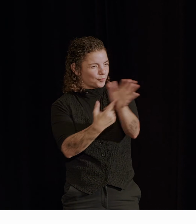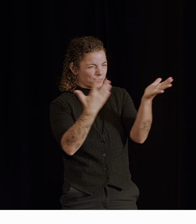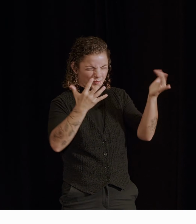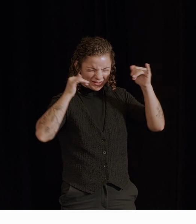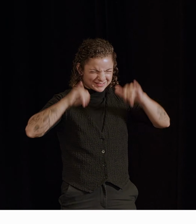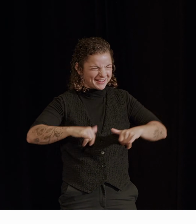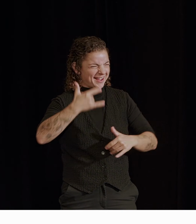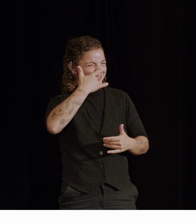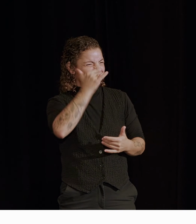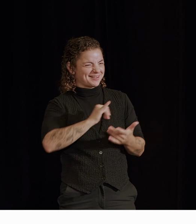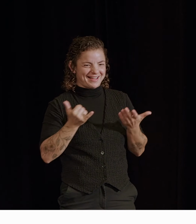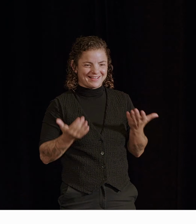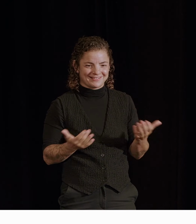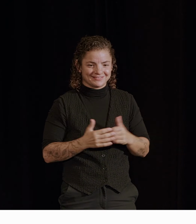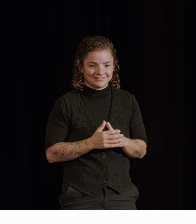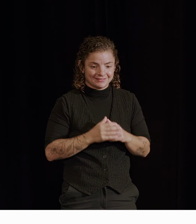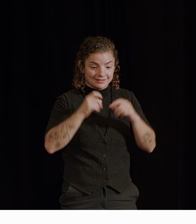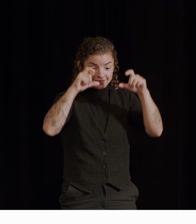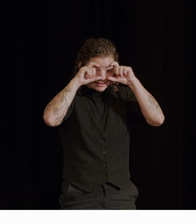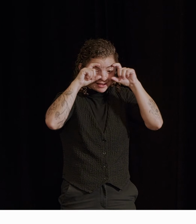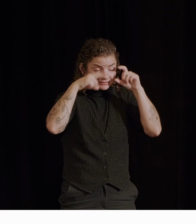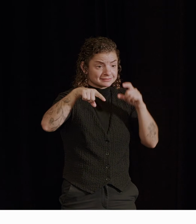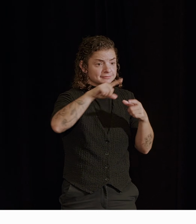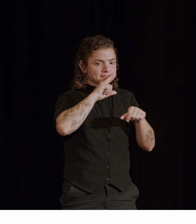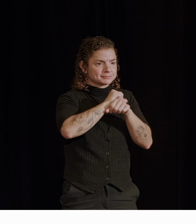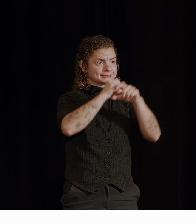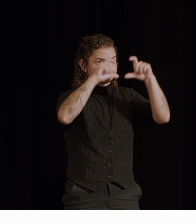what interaction may look like beyond voice,